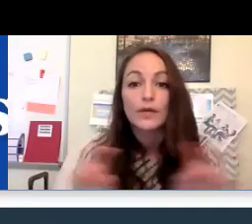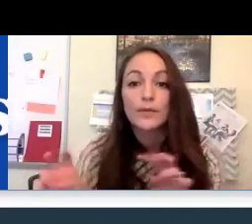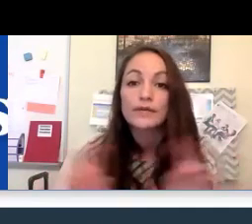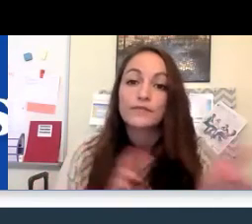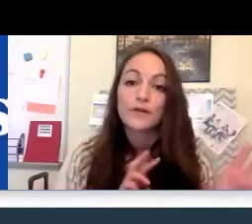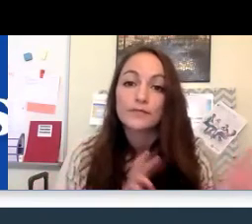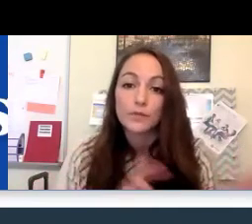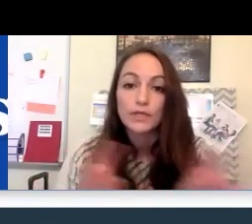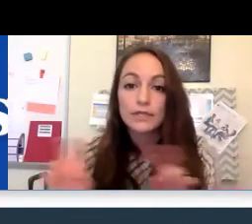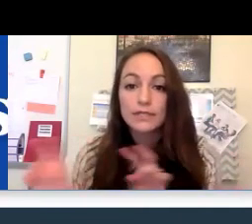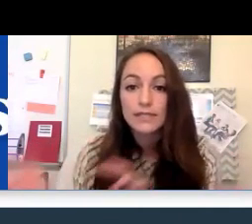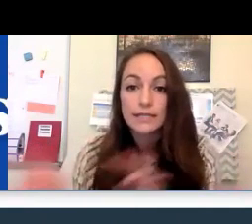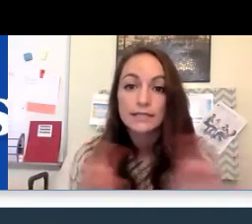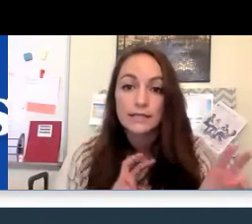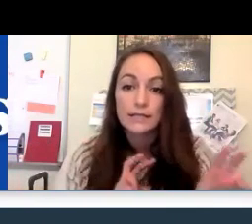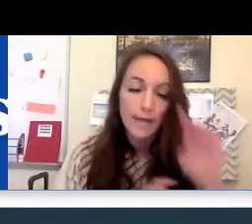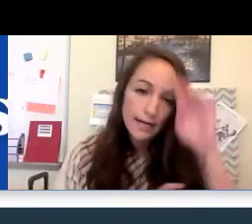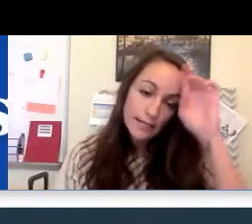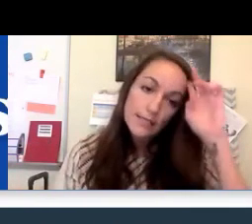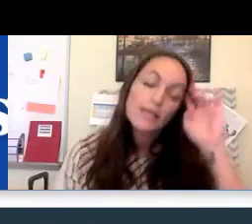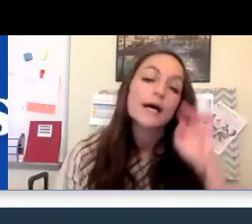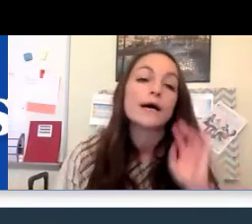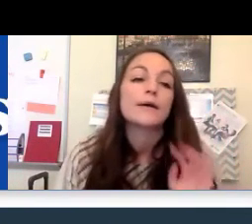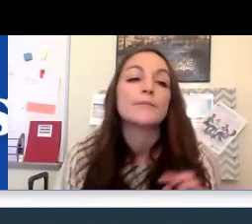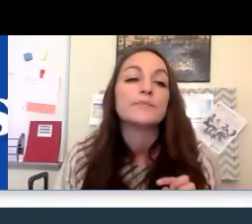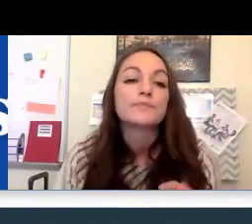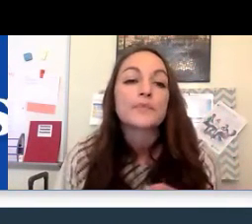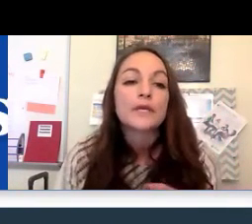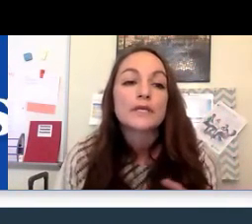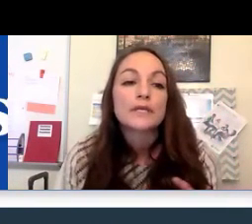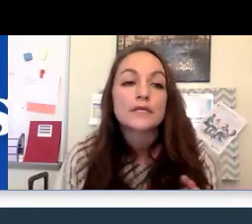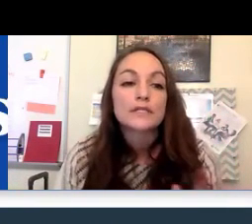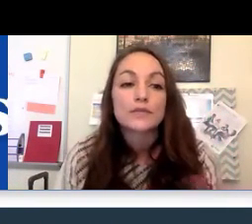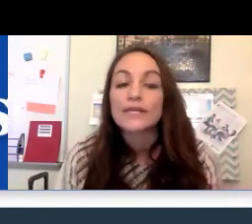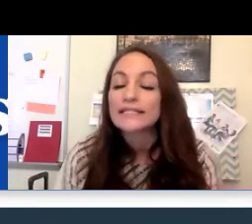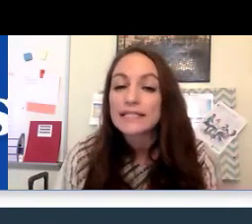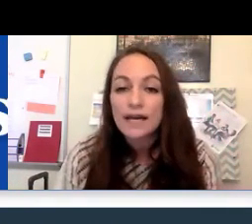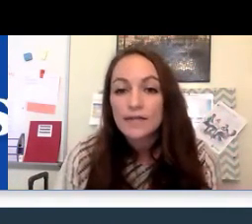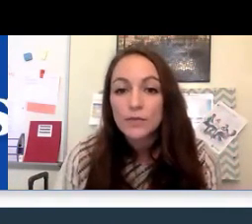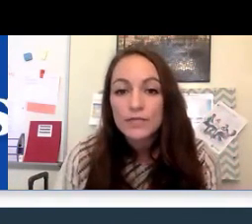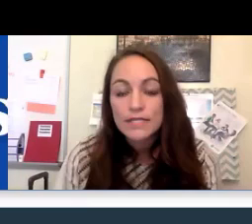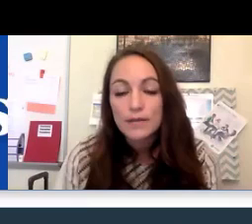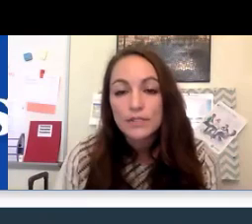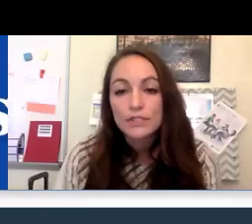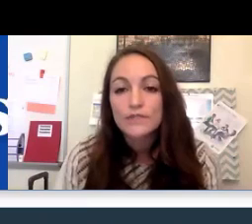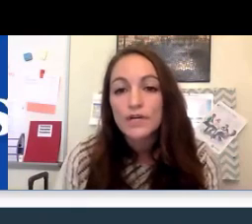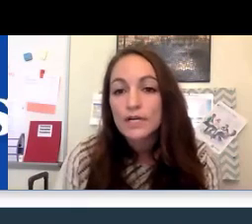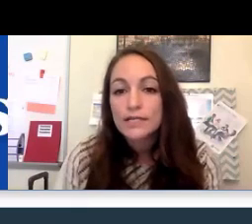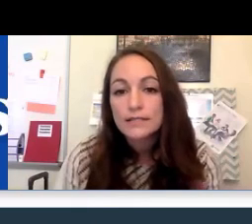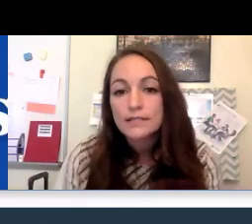a bit from Florida to Tennessee and back. So, they didn't have anyone established as far as